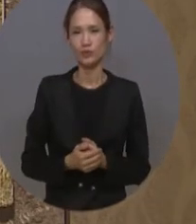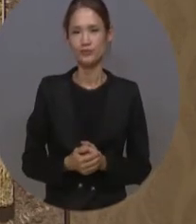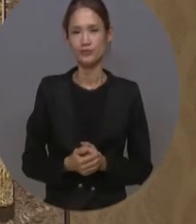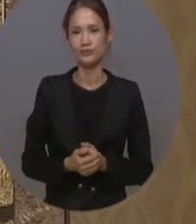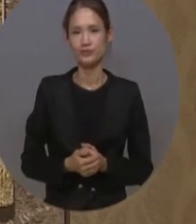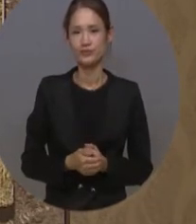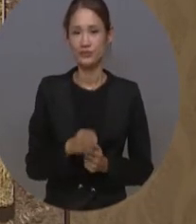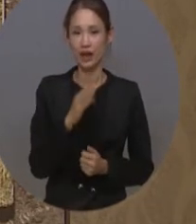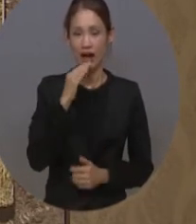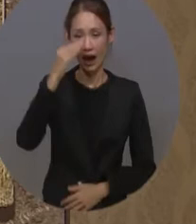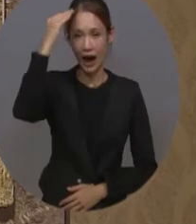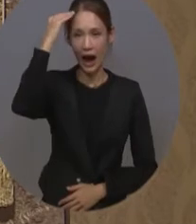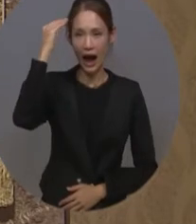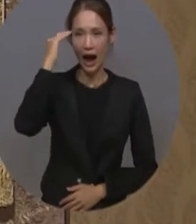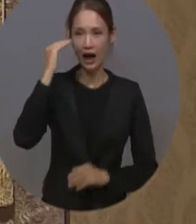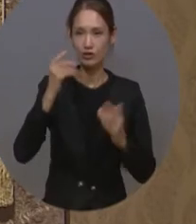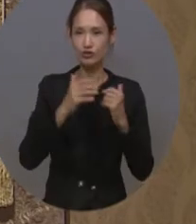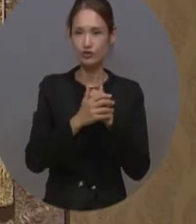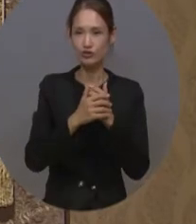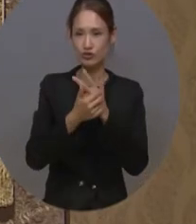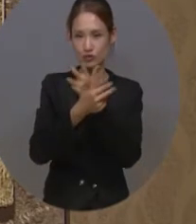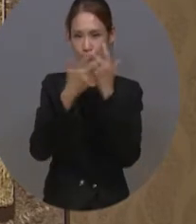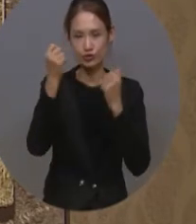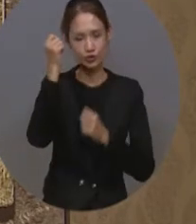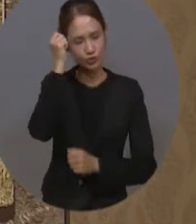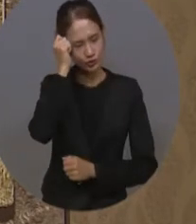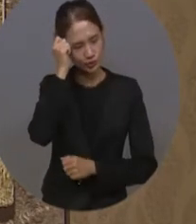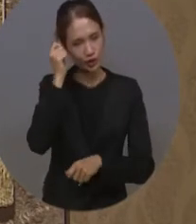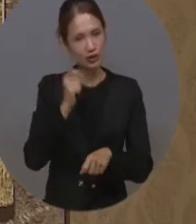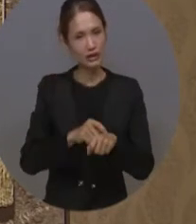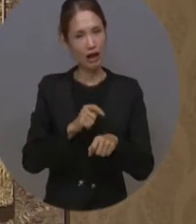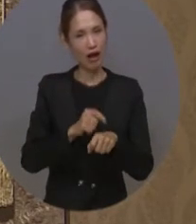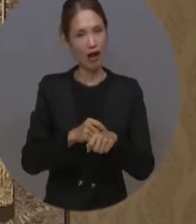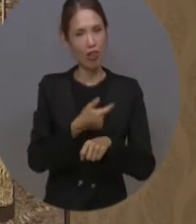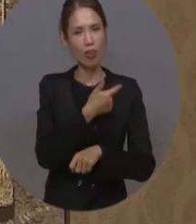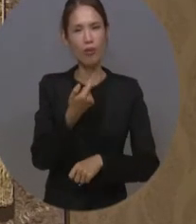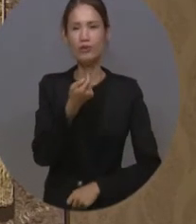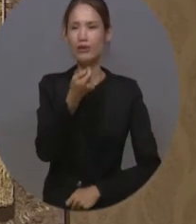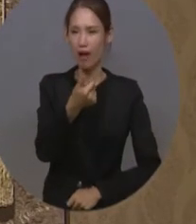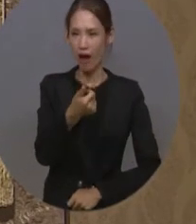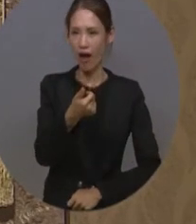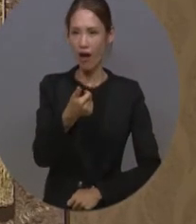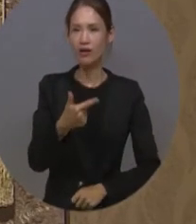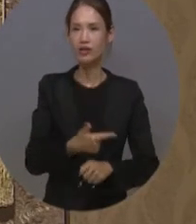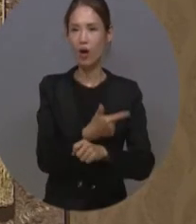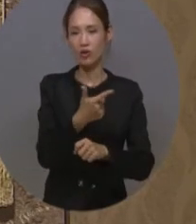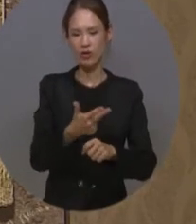In fact, we don't have much time to sleep in Korea There are a lot of people who sleep less than 6-7 hours